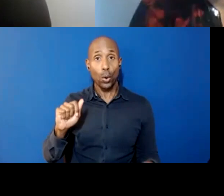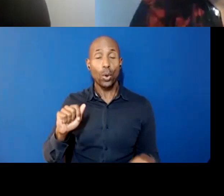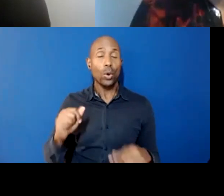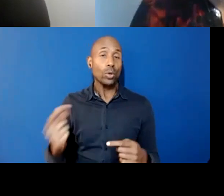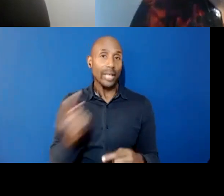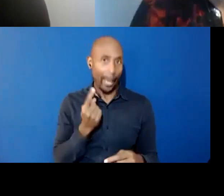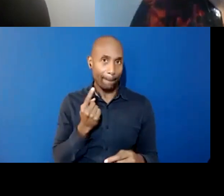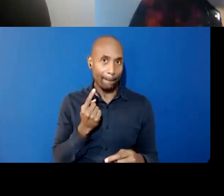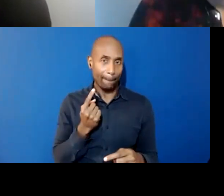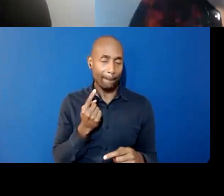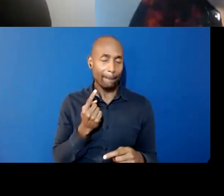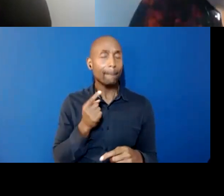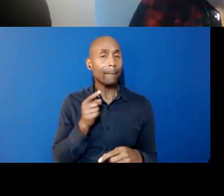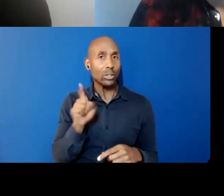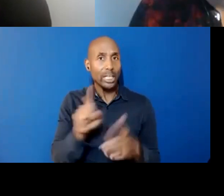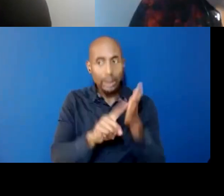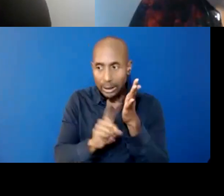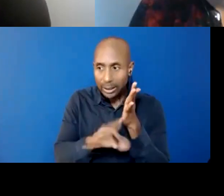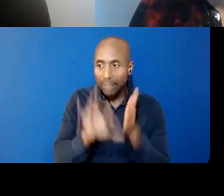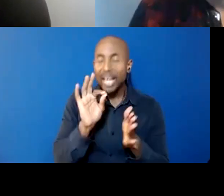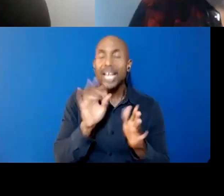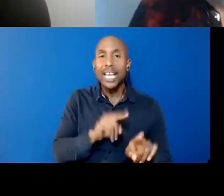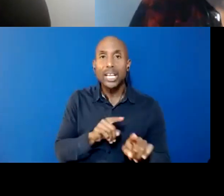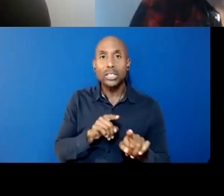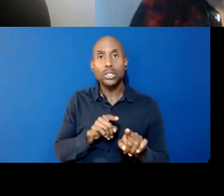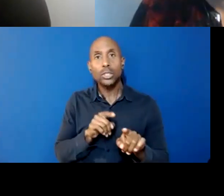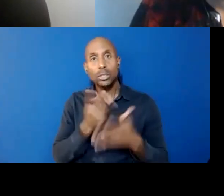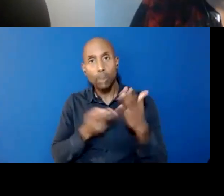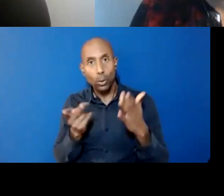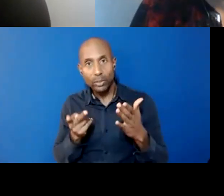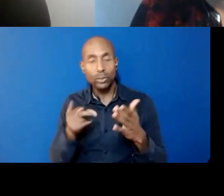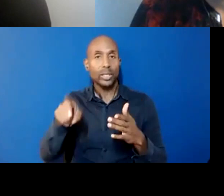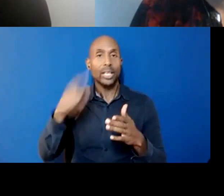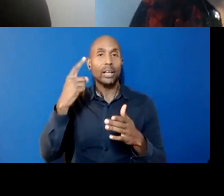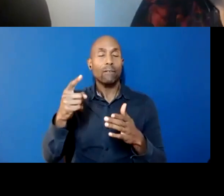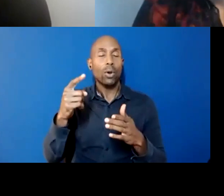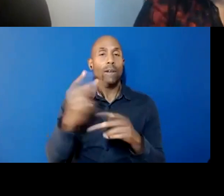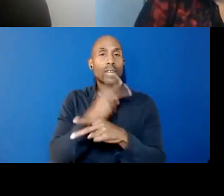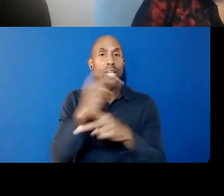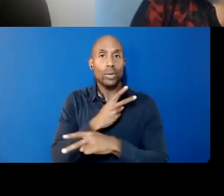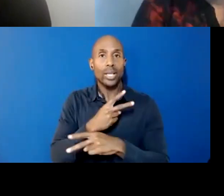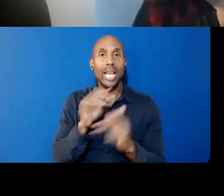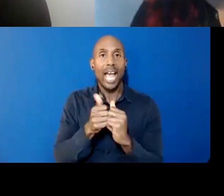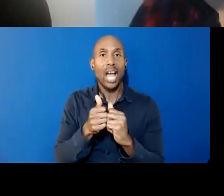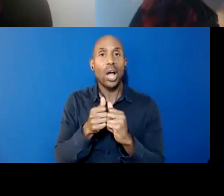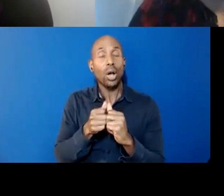the answers that you and he needed to figure out how he would participate in the program? It is surprising.